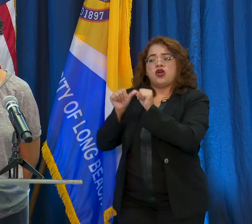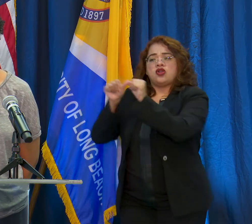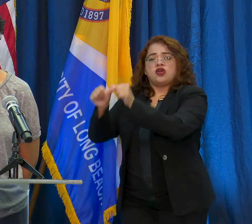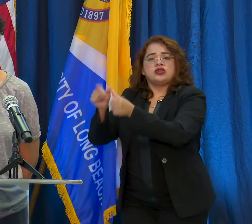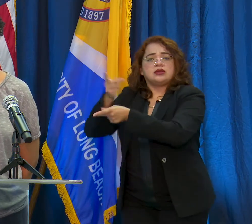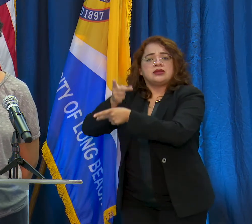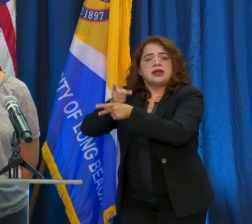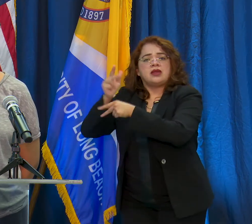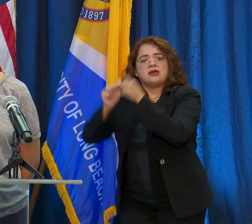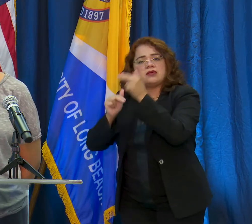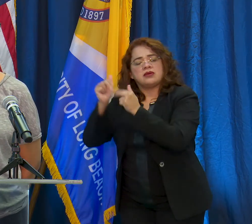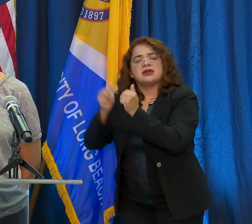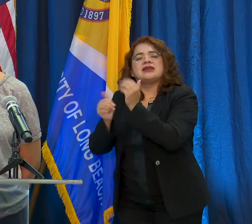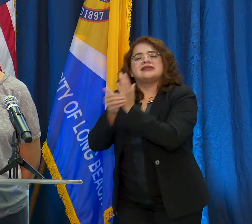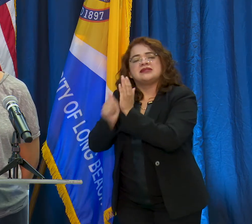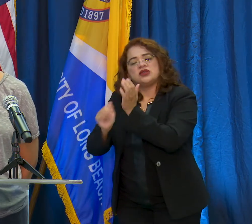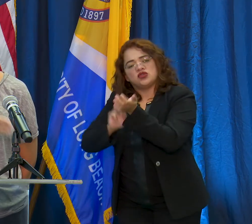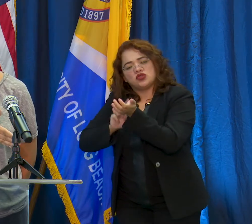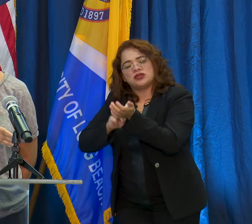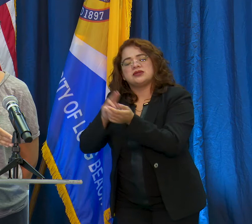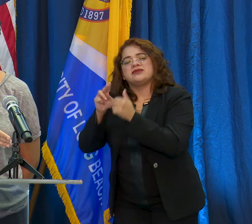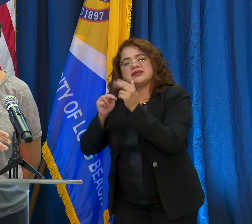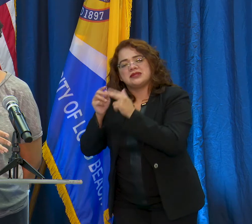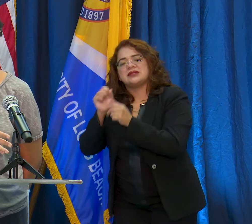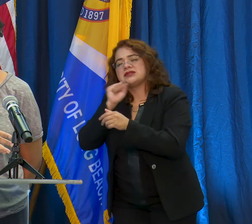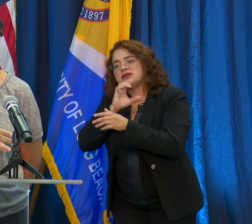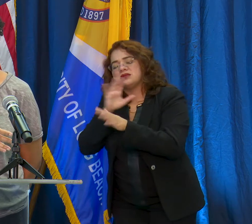such as skilled nursing facilities, and then those who are outside of those